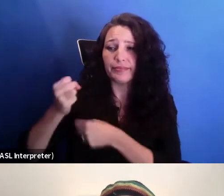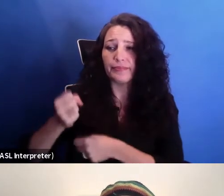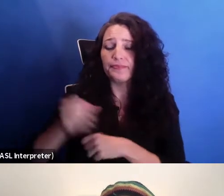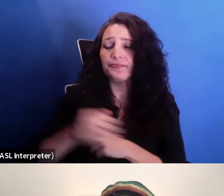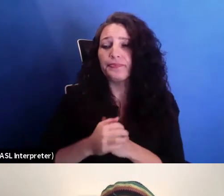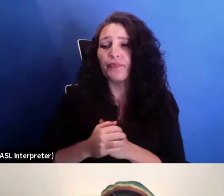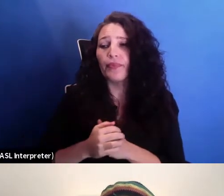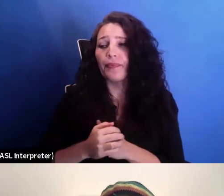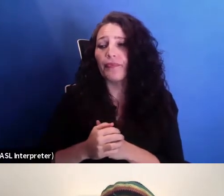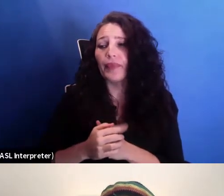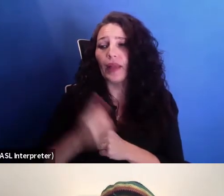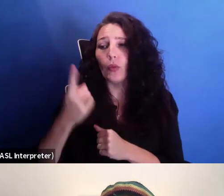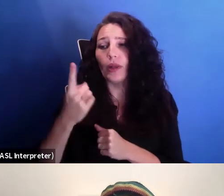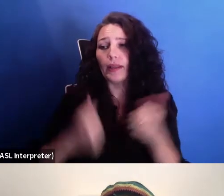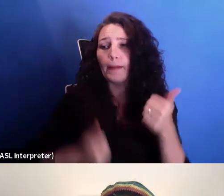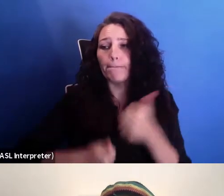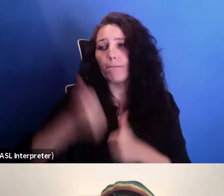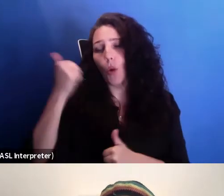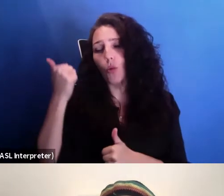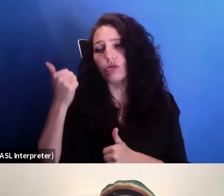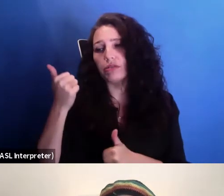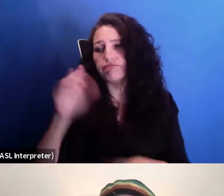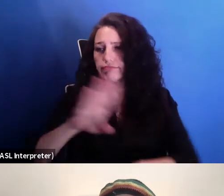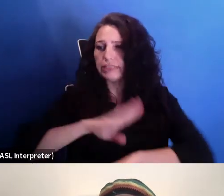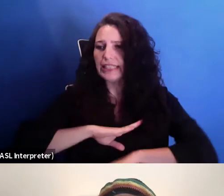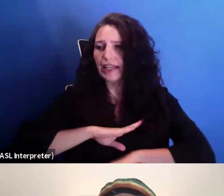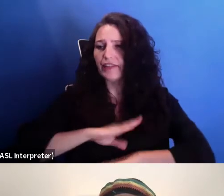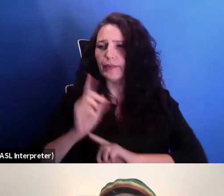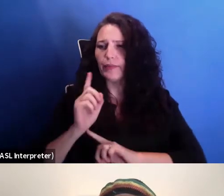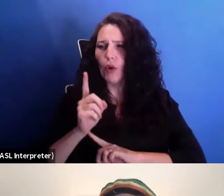in this whole journey with the film, was the opening night at Sundance